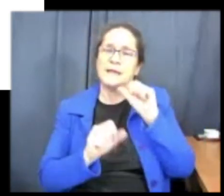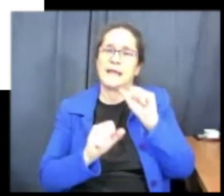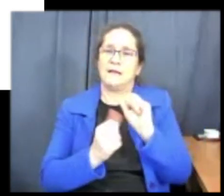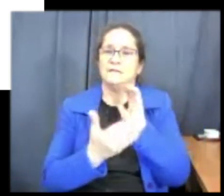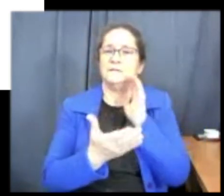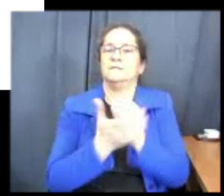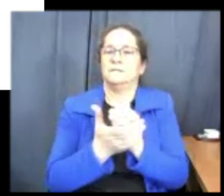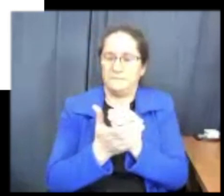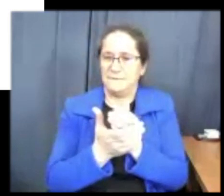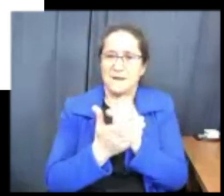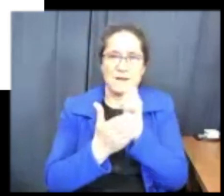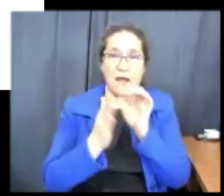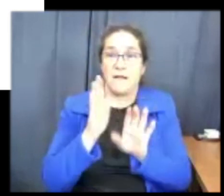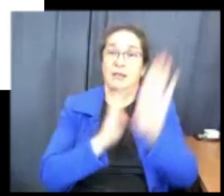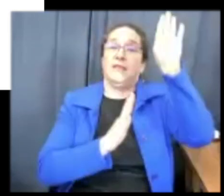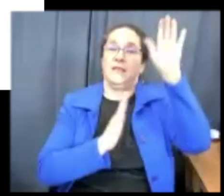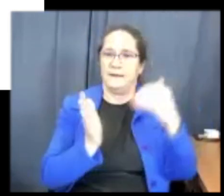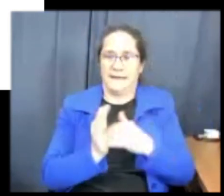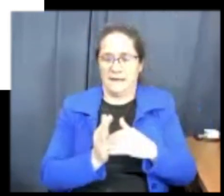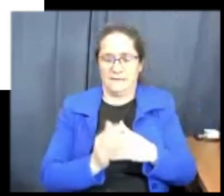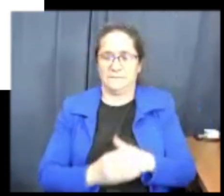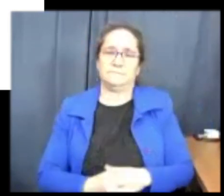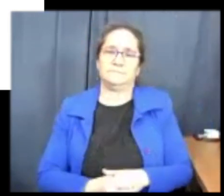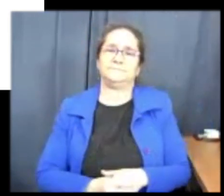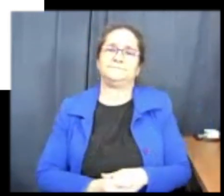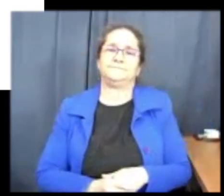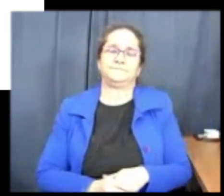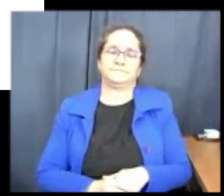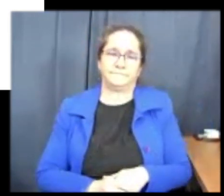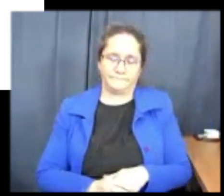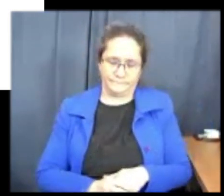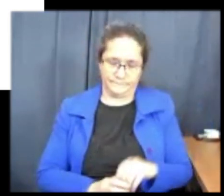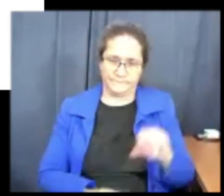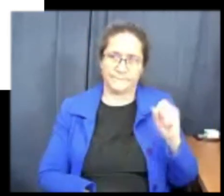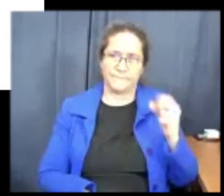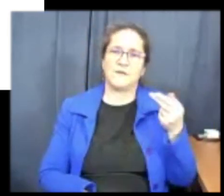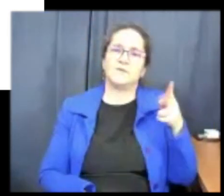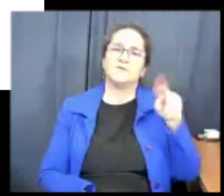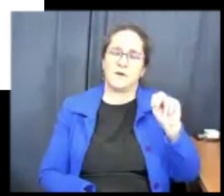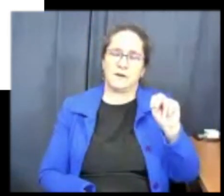One of the additional pieces that we saw too